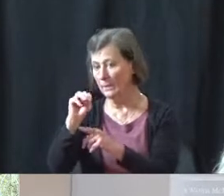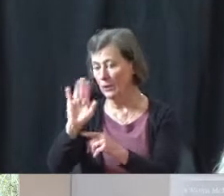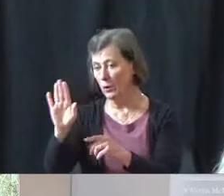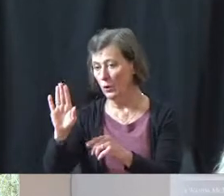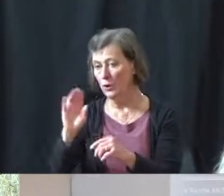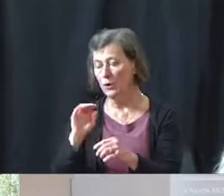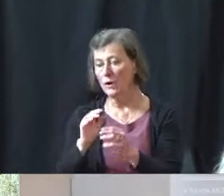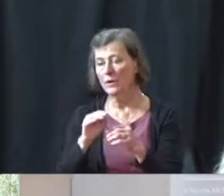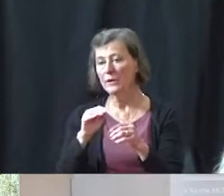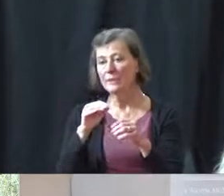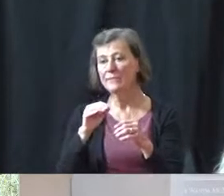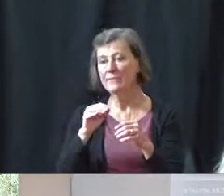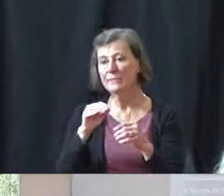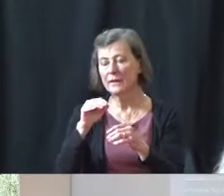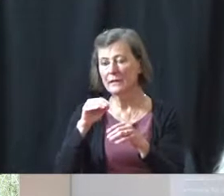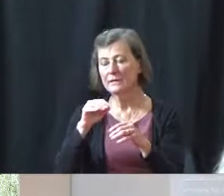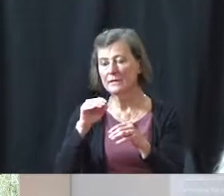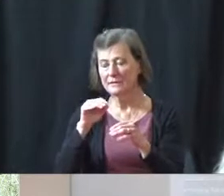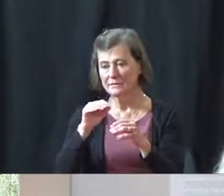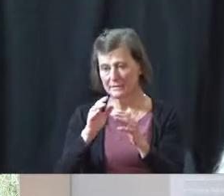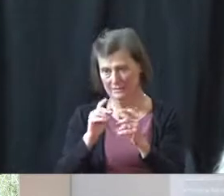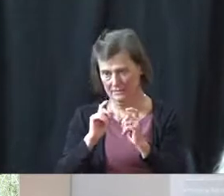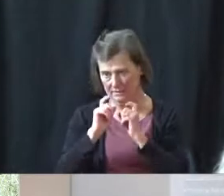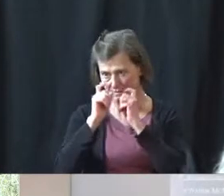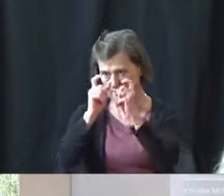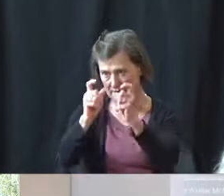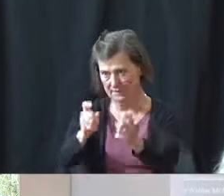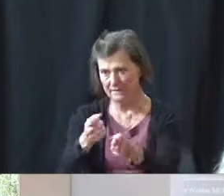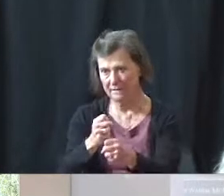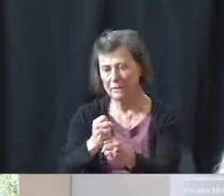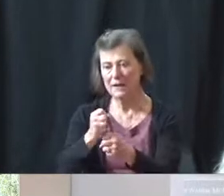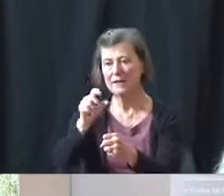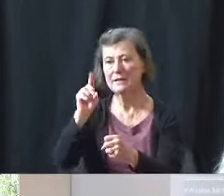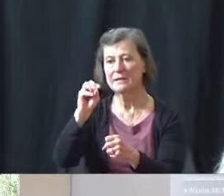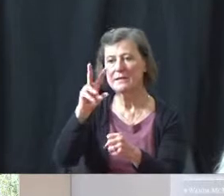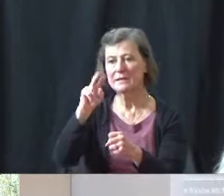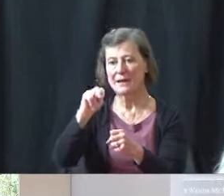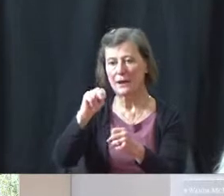for the lot that the church was built on.